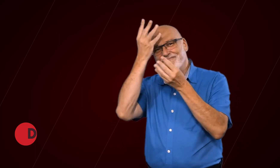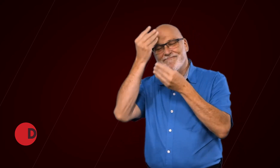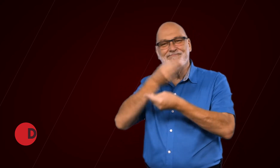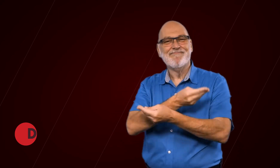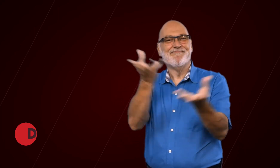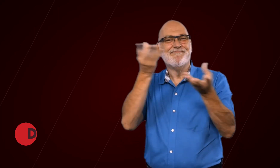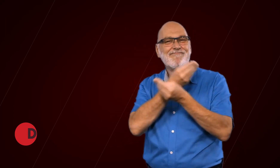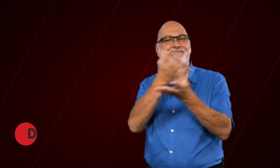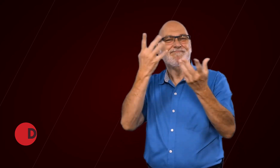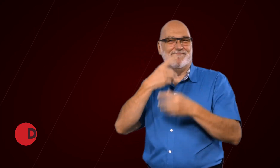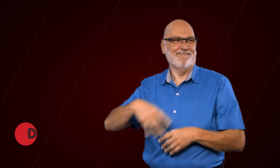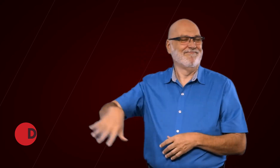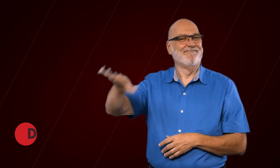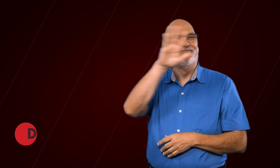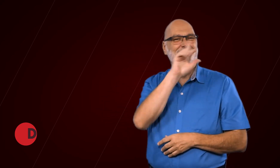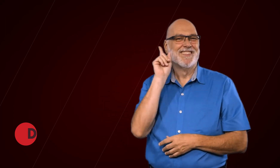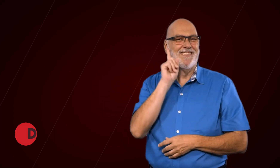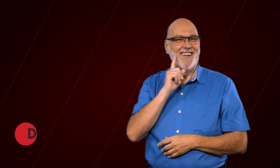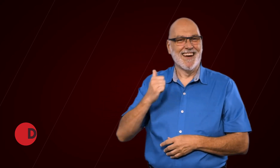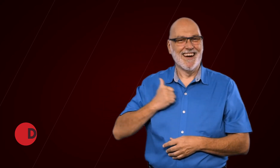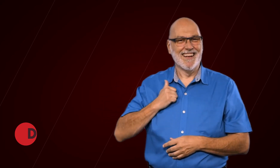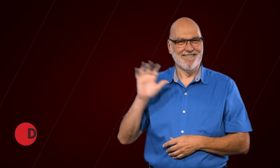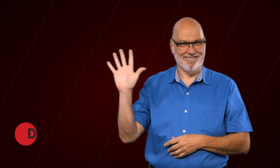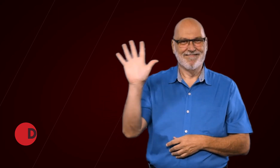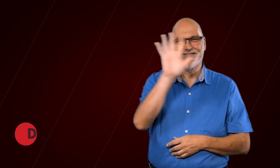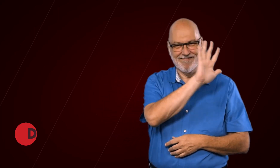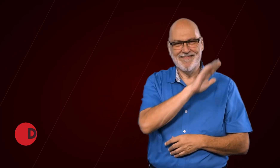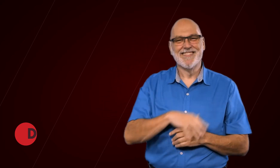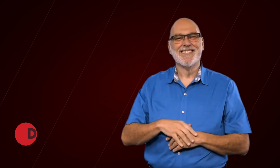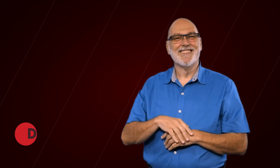to provide news to Deaf Canadians.